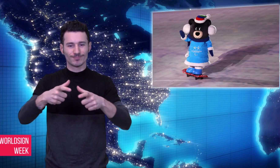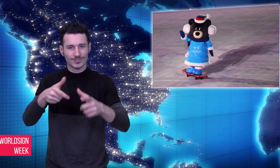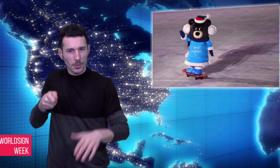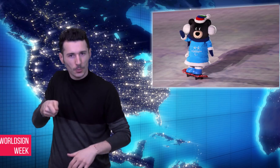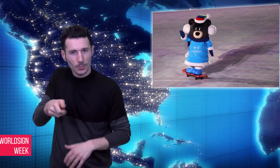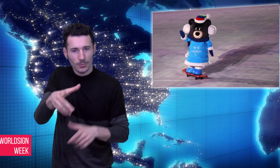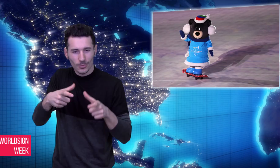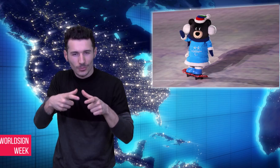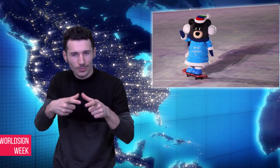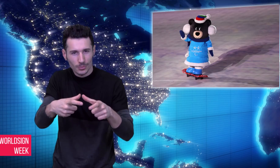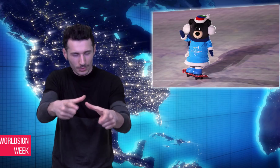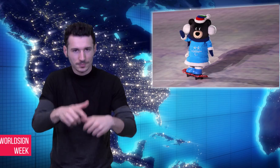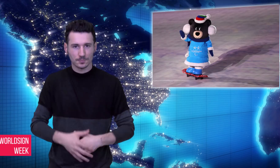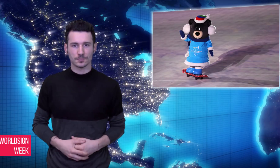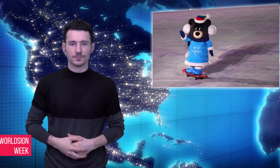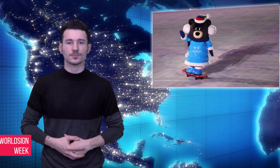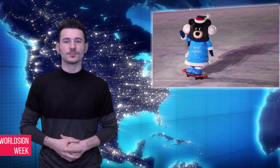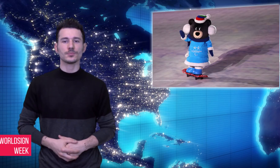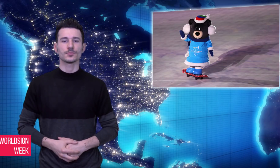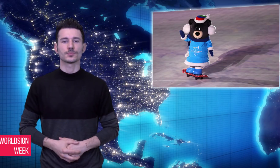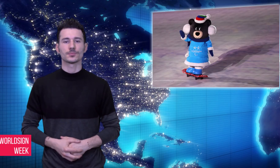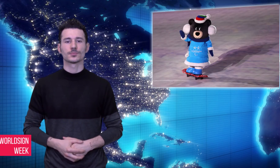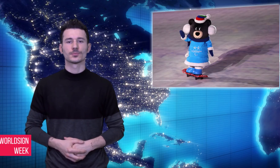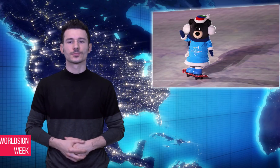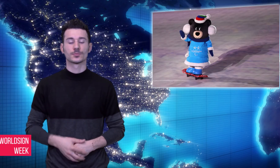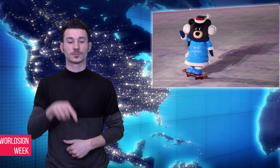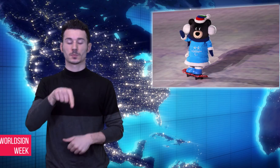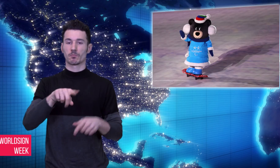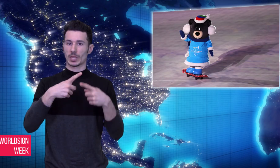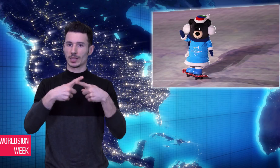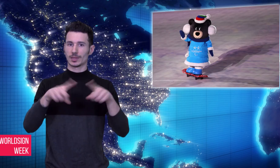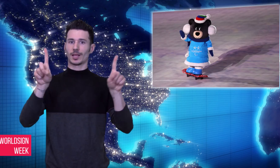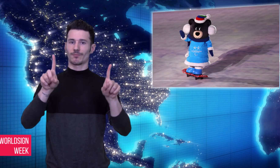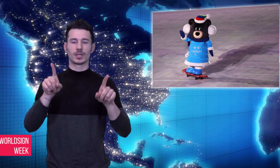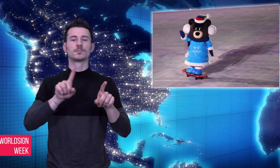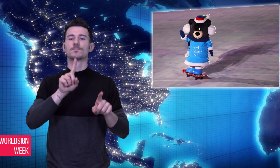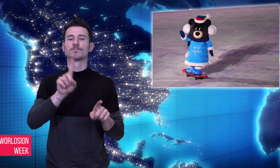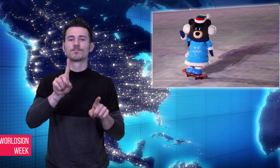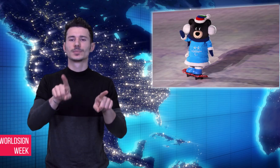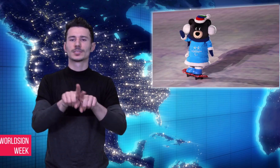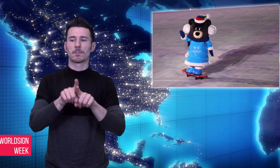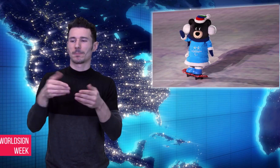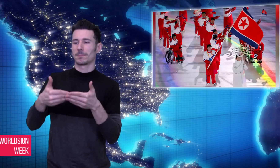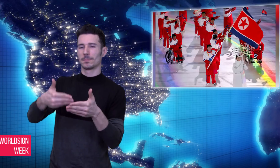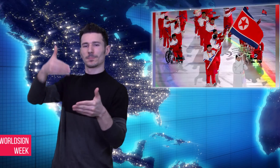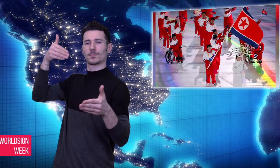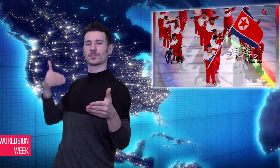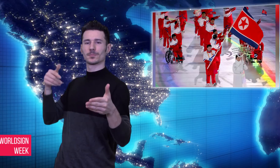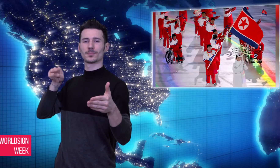because of a disagreement over the design